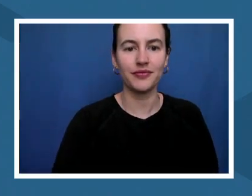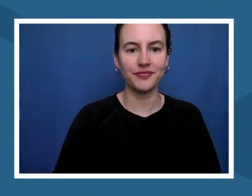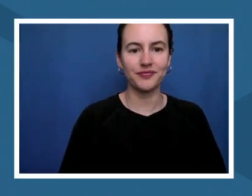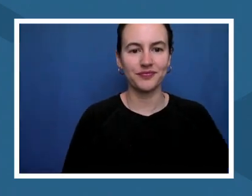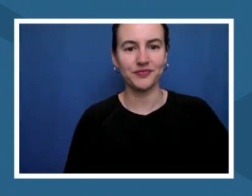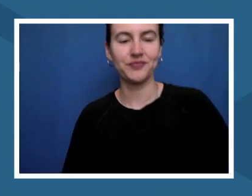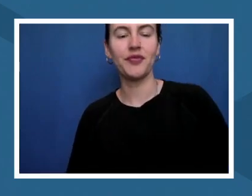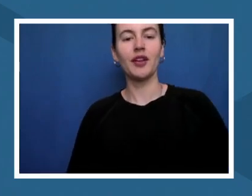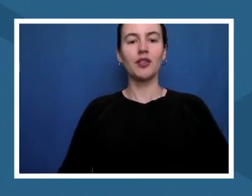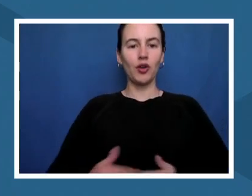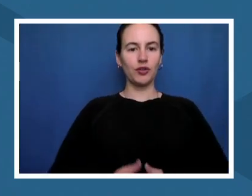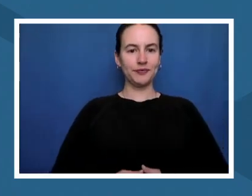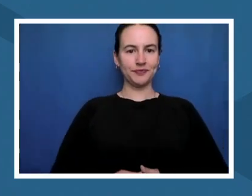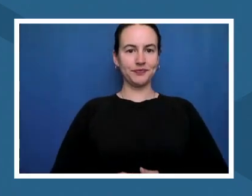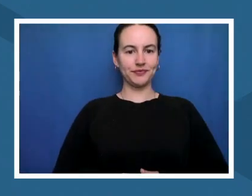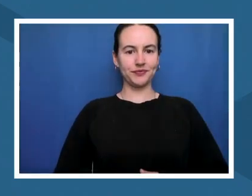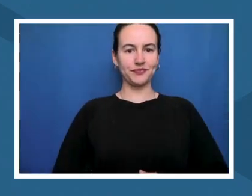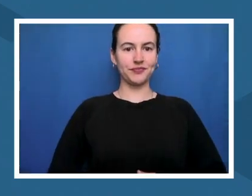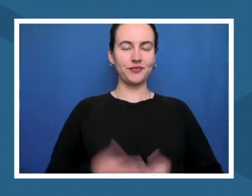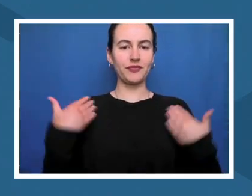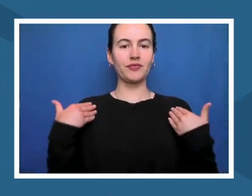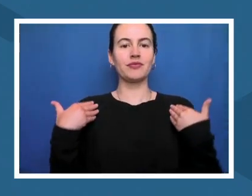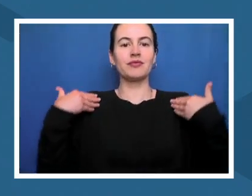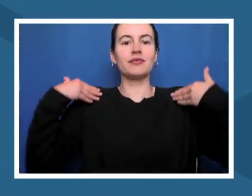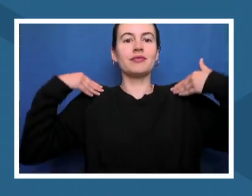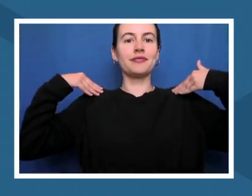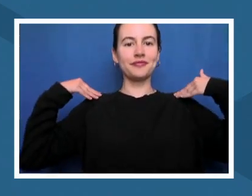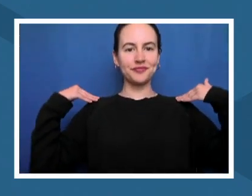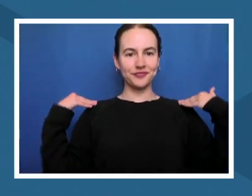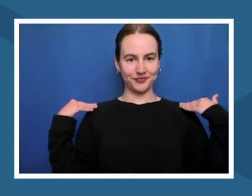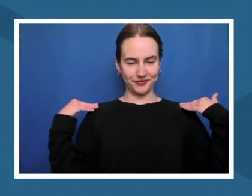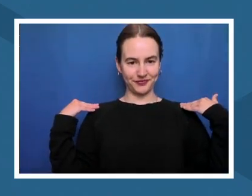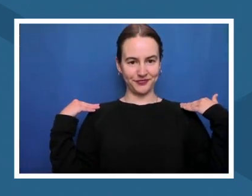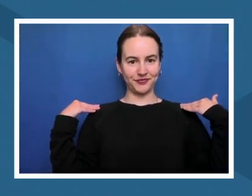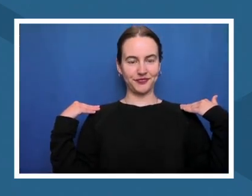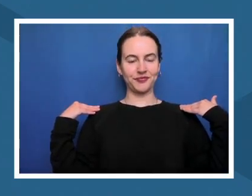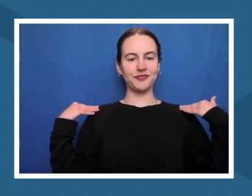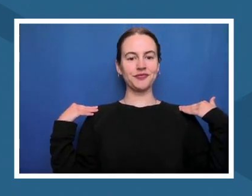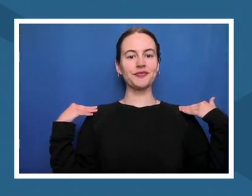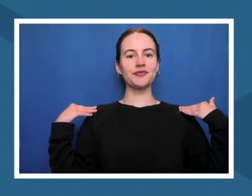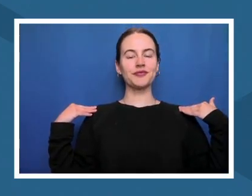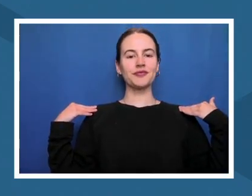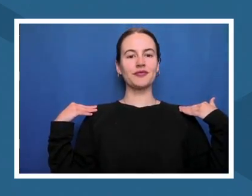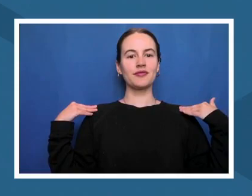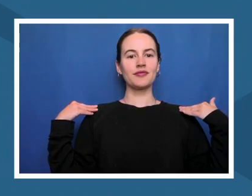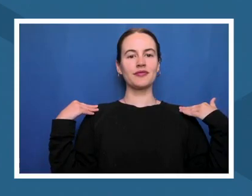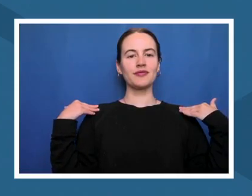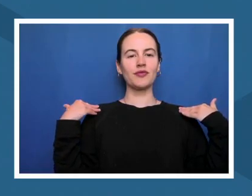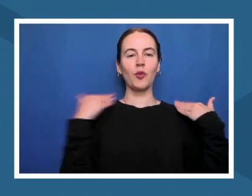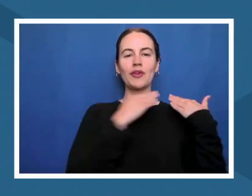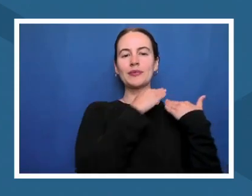roll the shoulders up back and down away from your ears